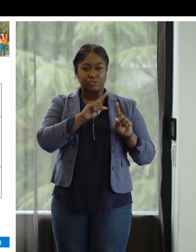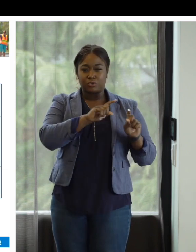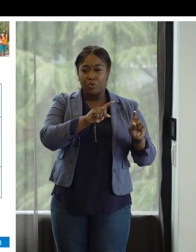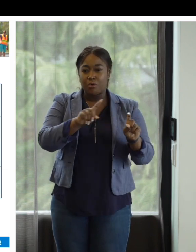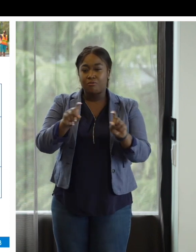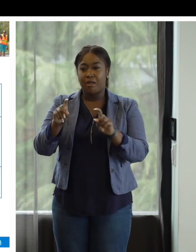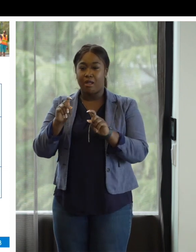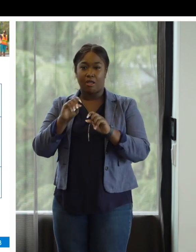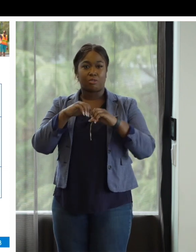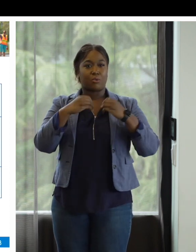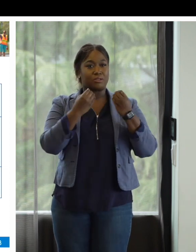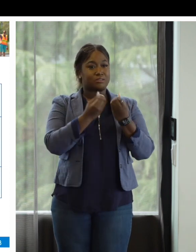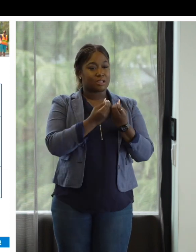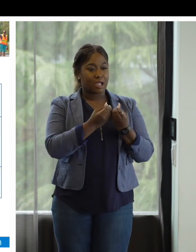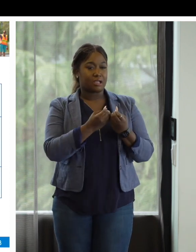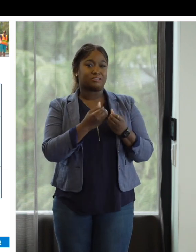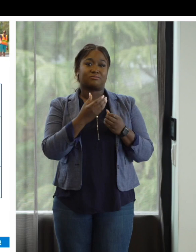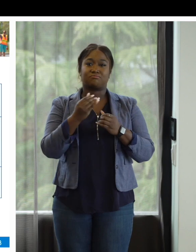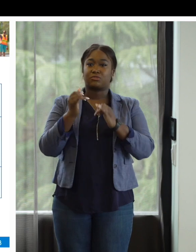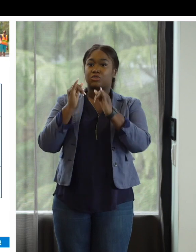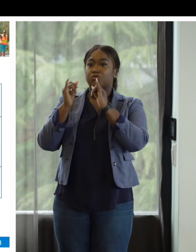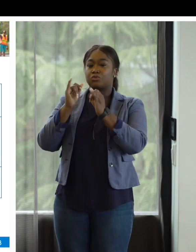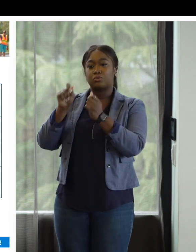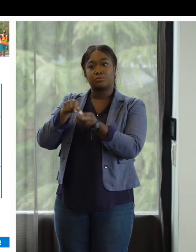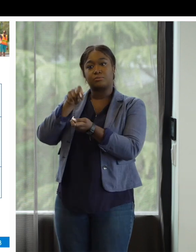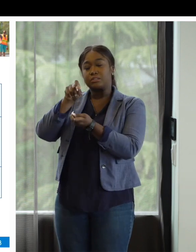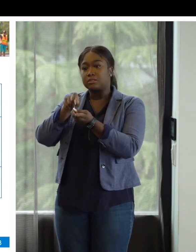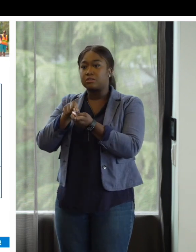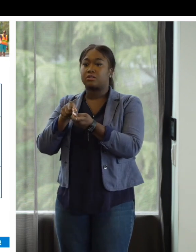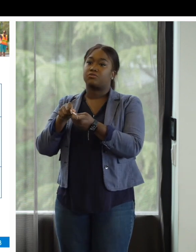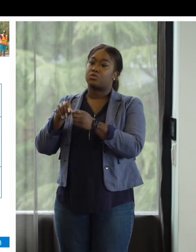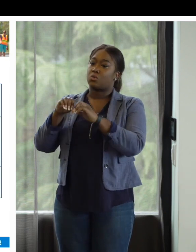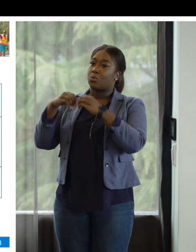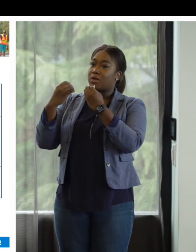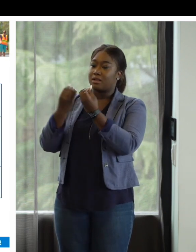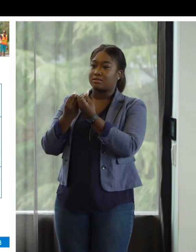We also interviewed specific organizations and people